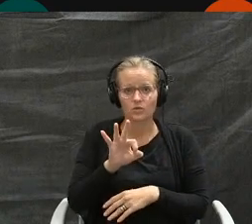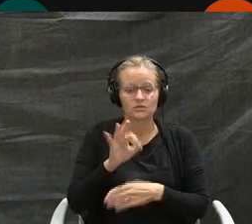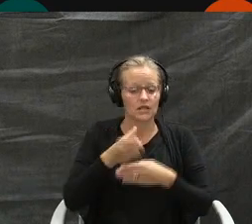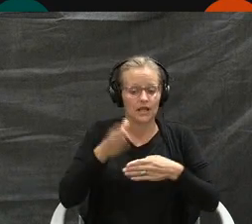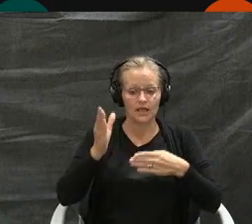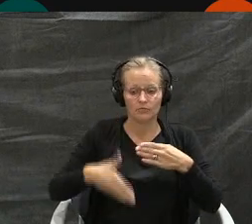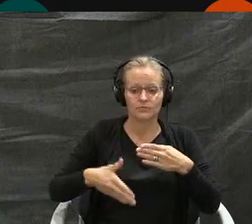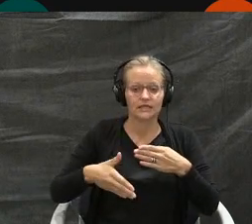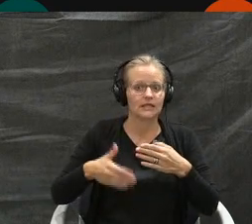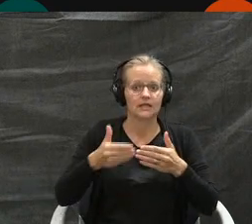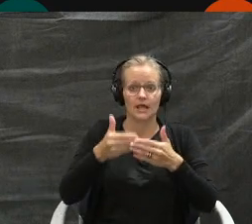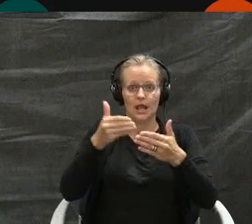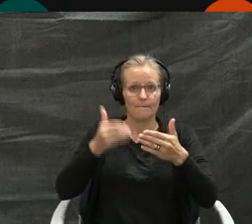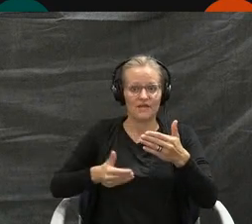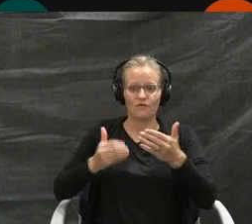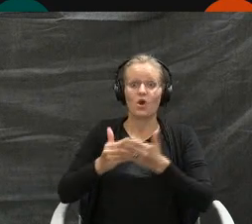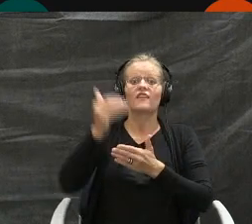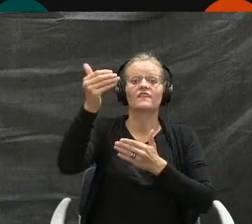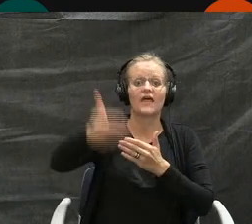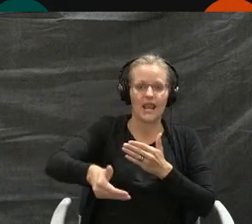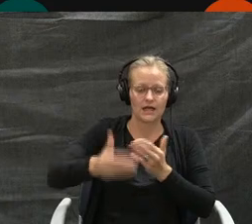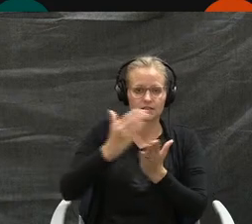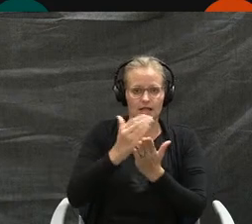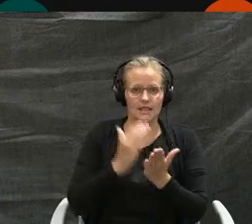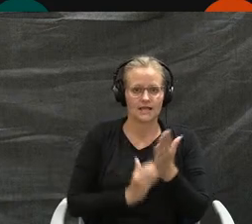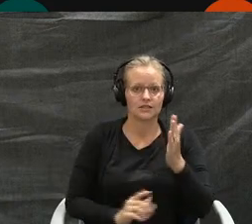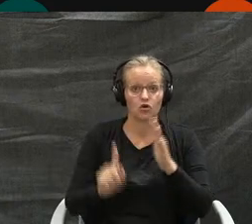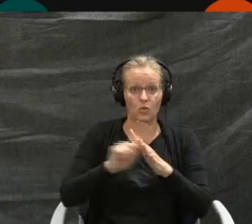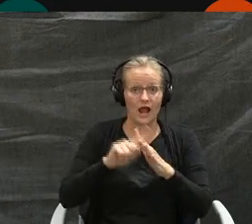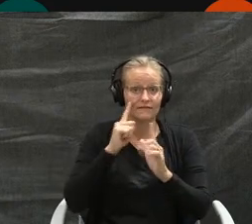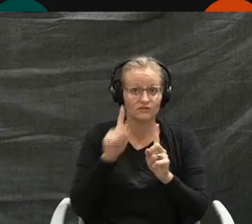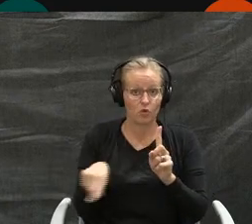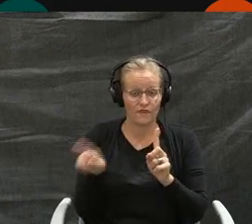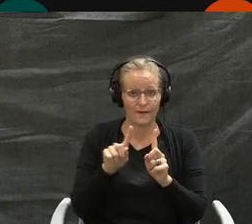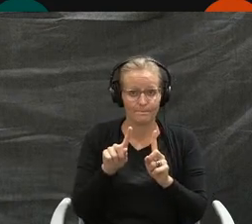the next lesson arrive. We talk a lot about entering and exiting